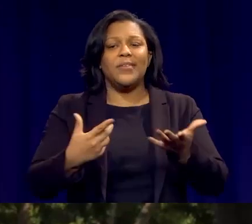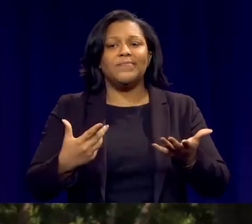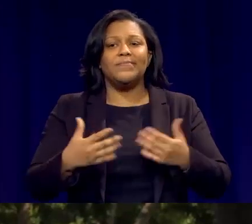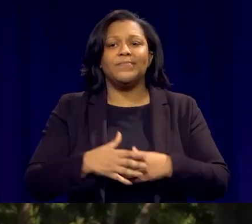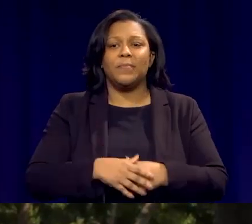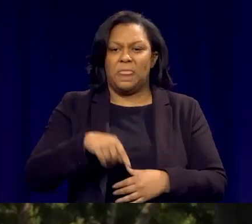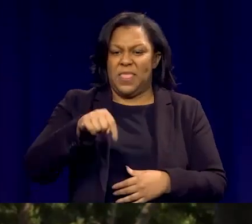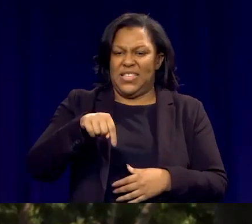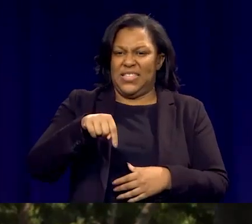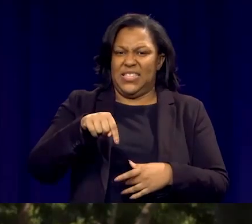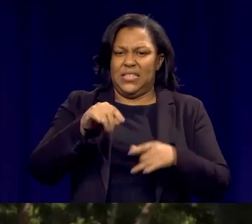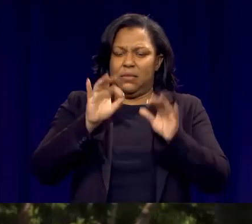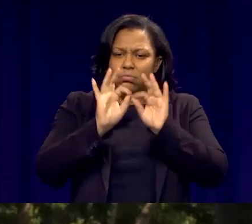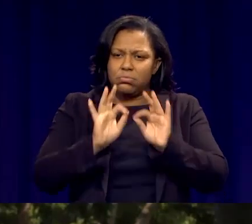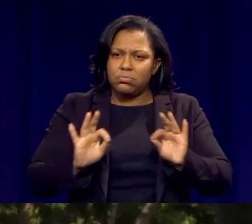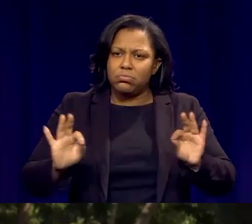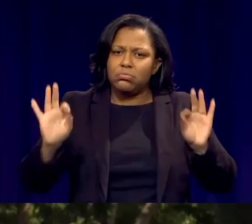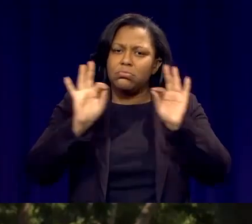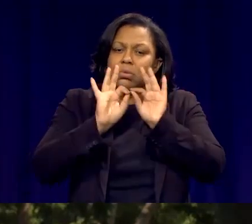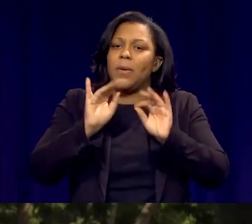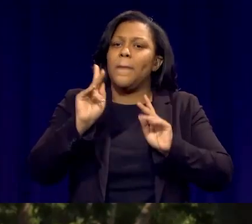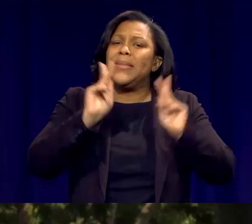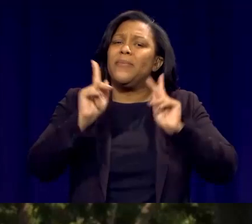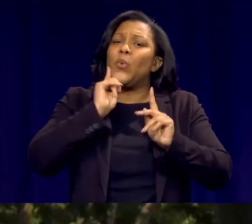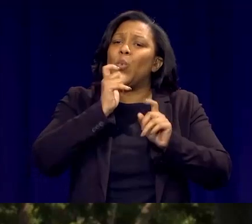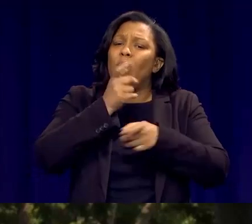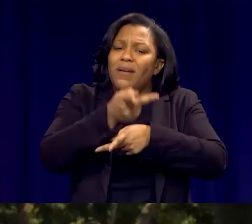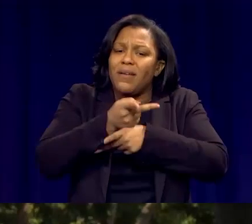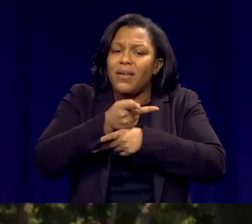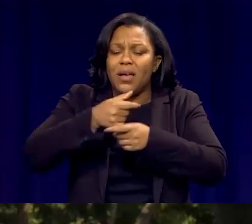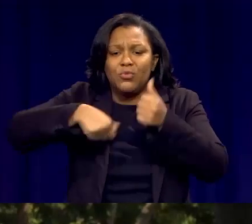how important it is for people to take care of one another